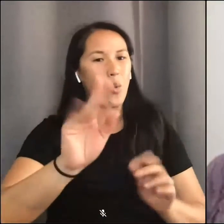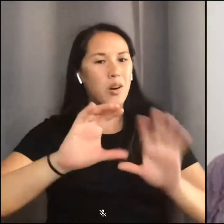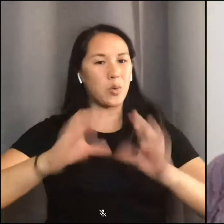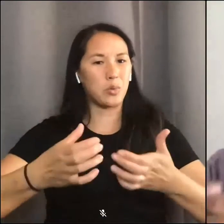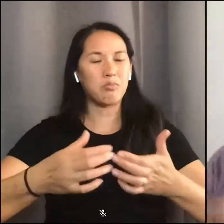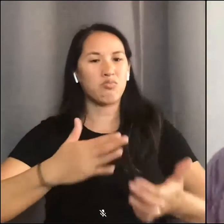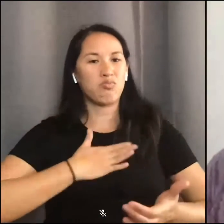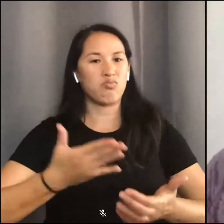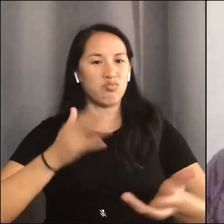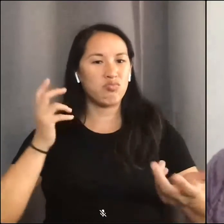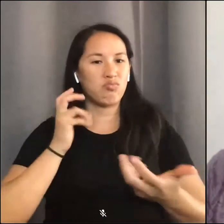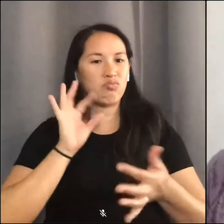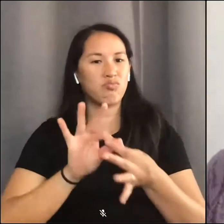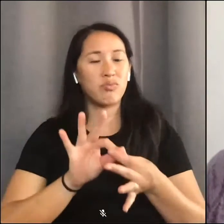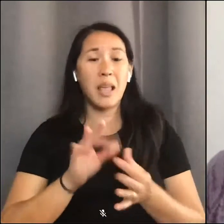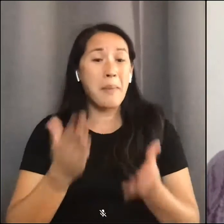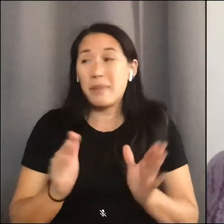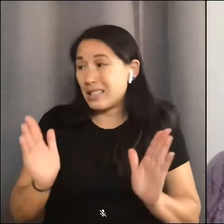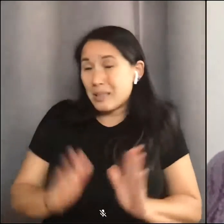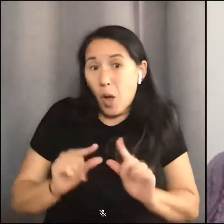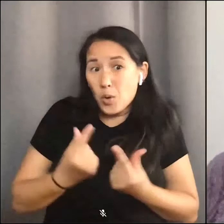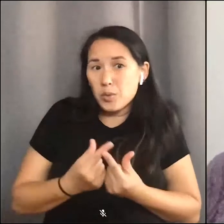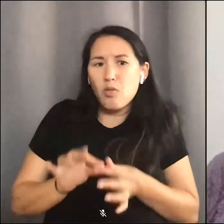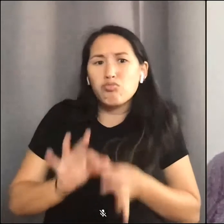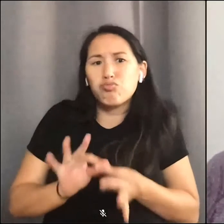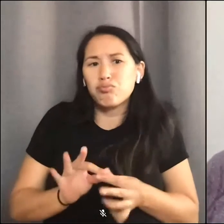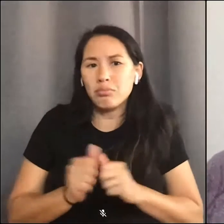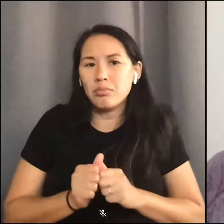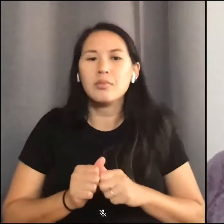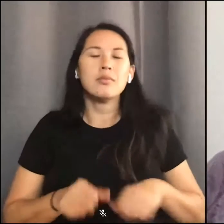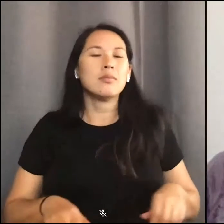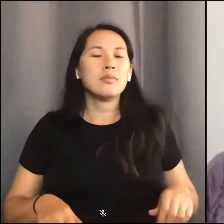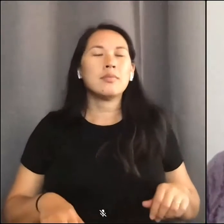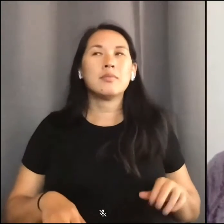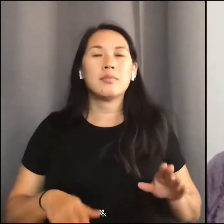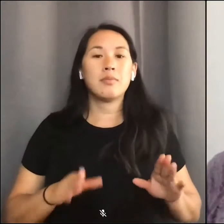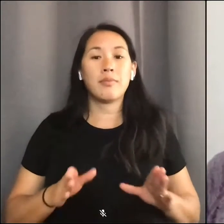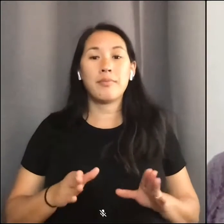um and even make it smaller have a smaller group to connect with um and the other thing is